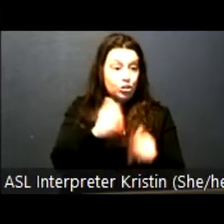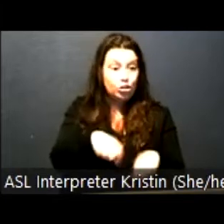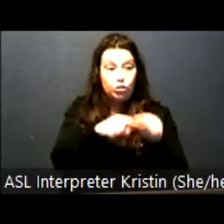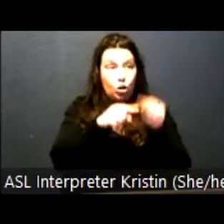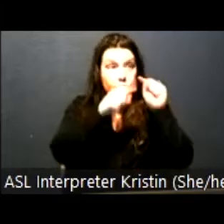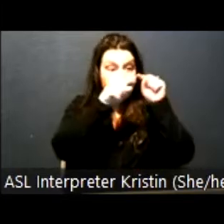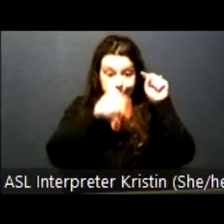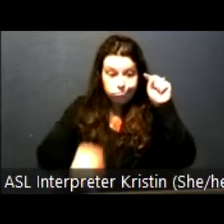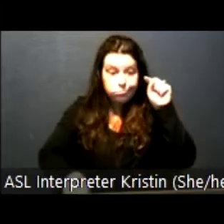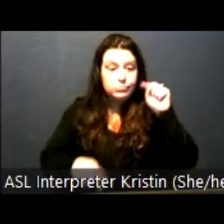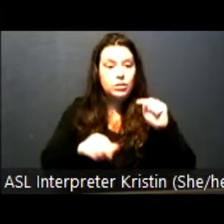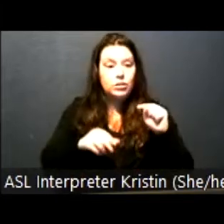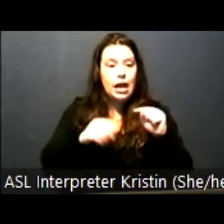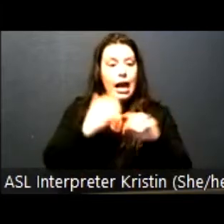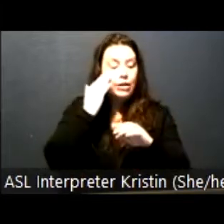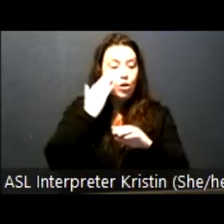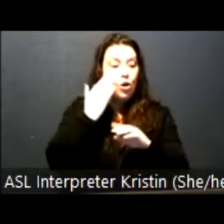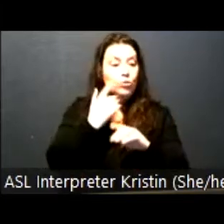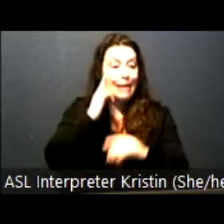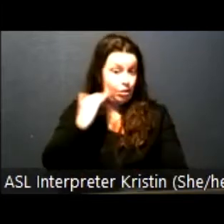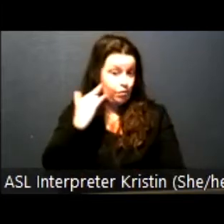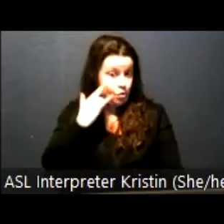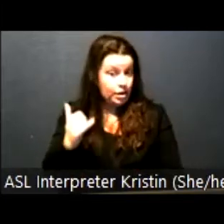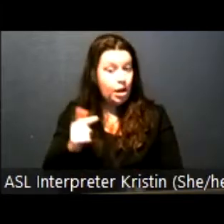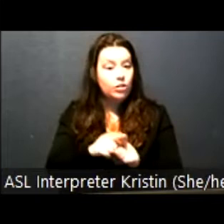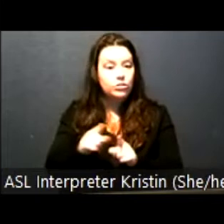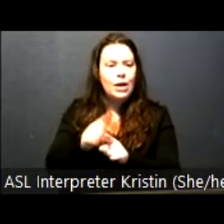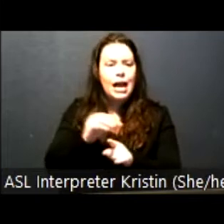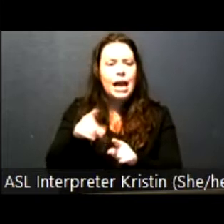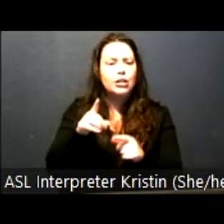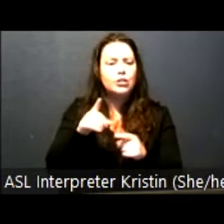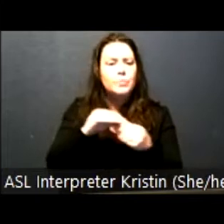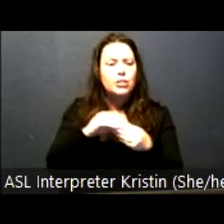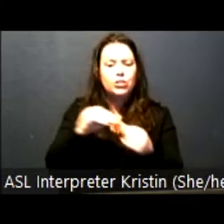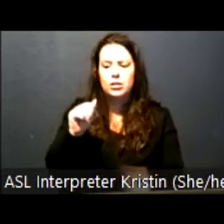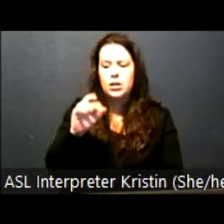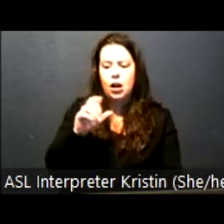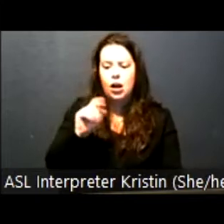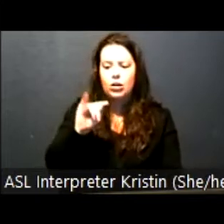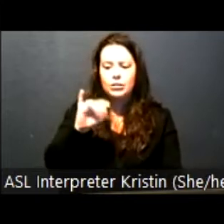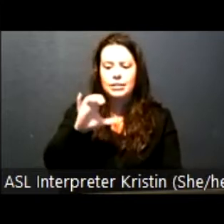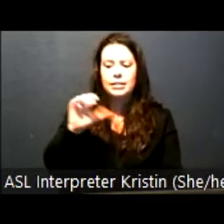California as well, and you mentioned the Arctic tern having the longest migration. So can you